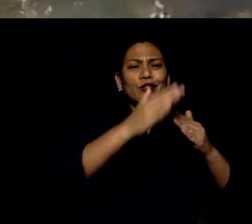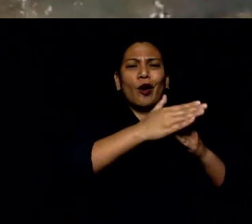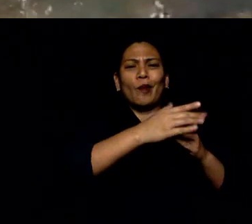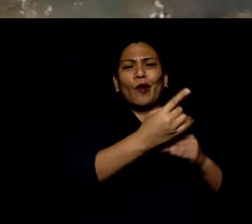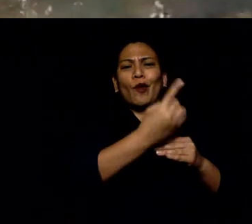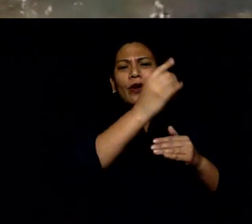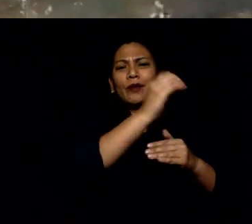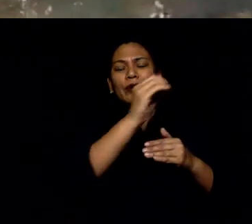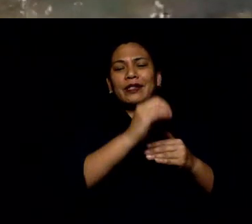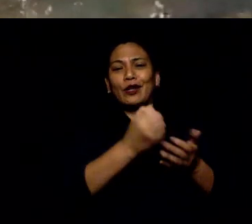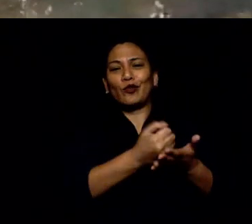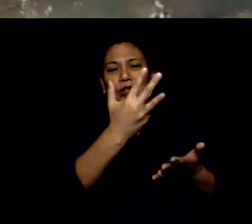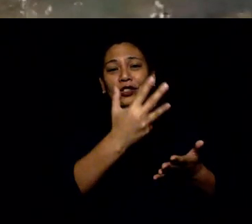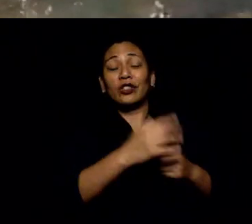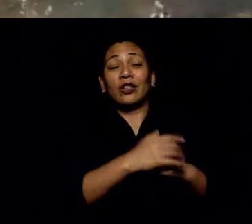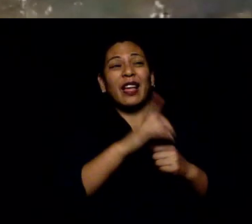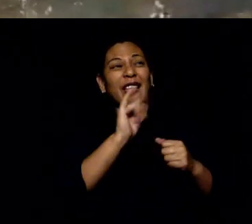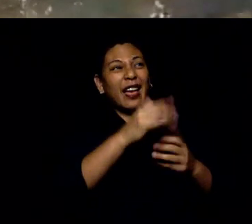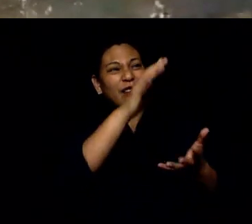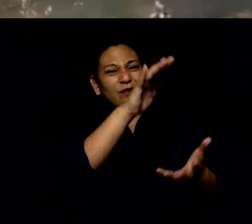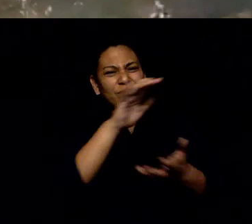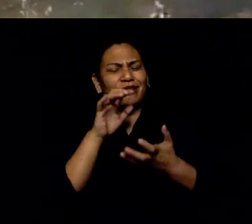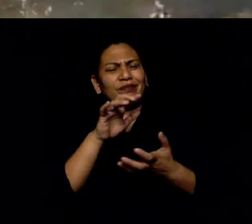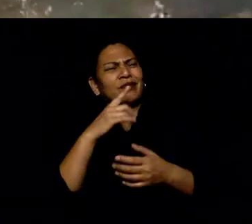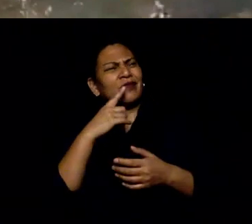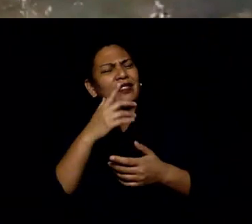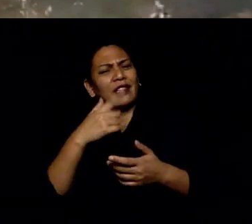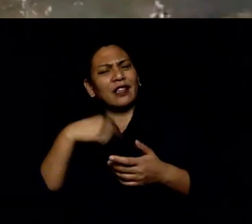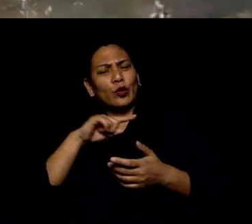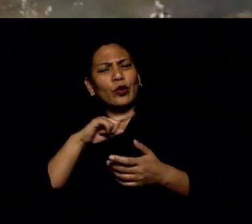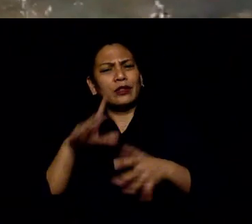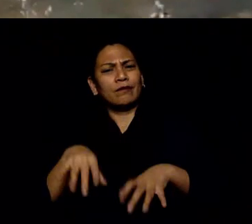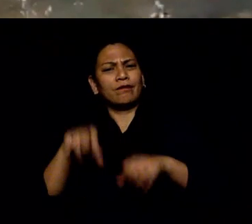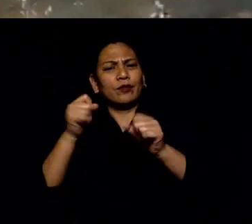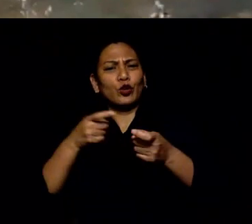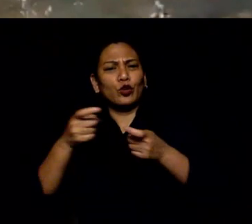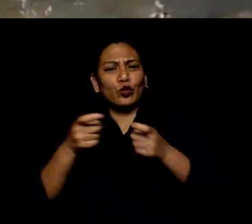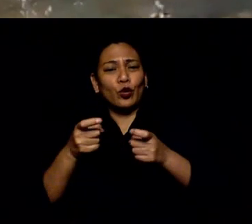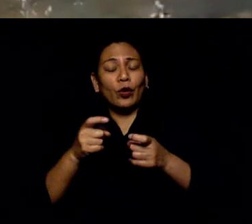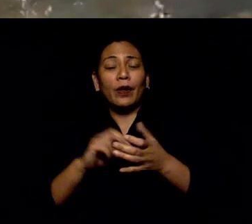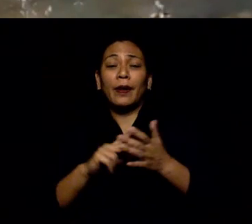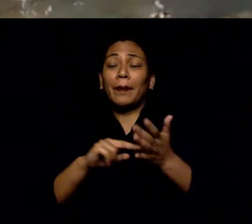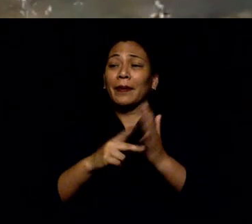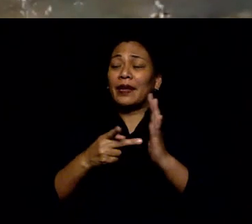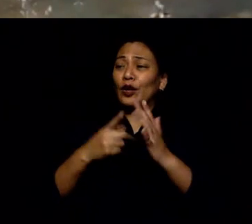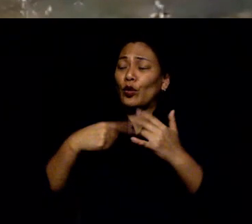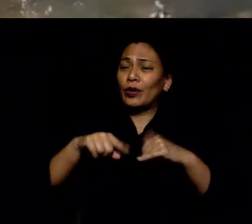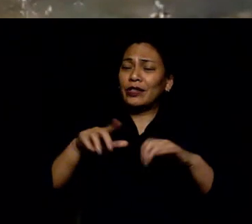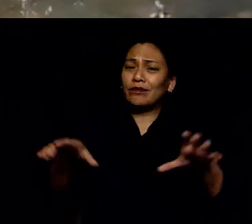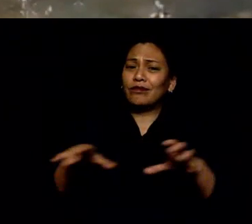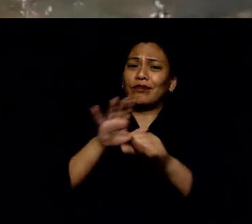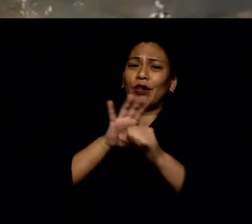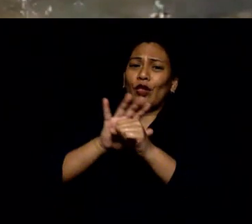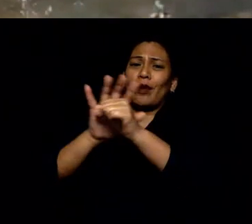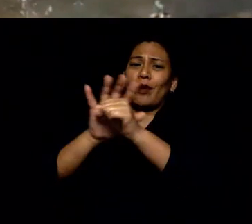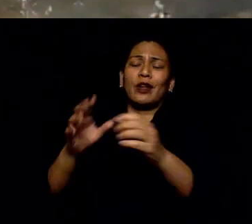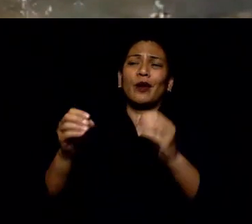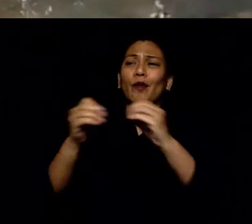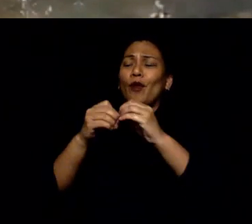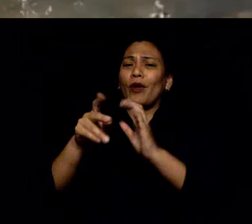And that requires the kind of mobilization and the crowds, uh, pushing for, you know, uh, better policies.